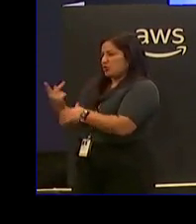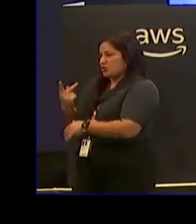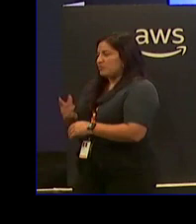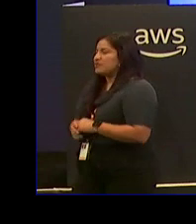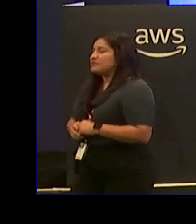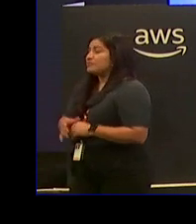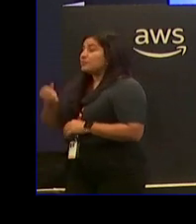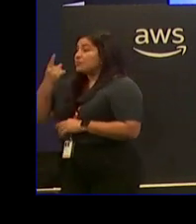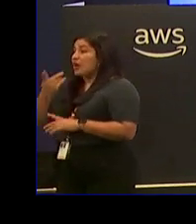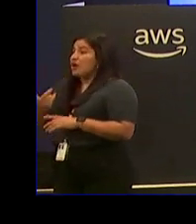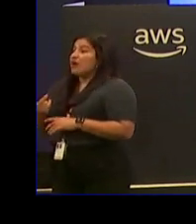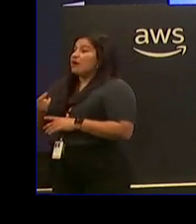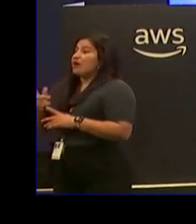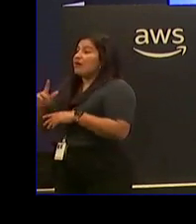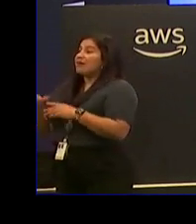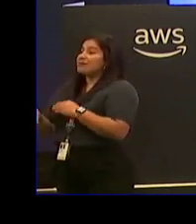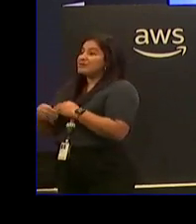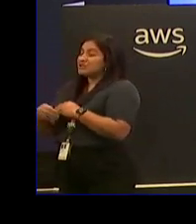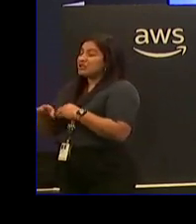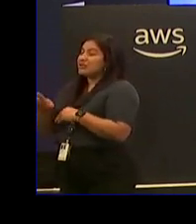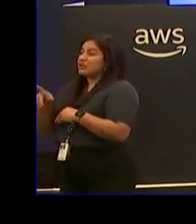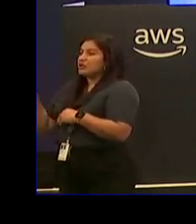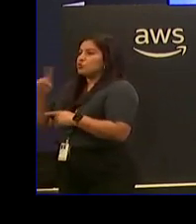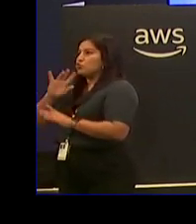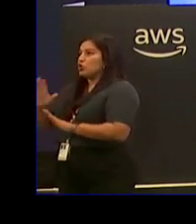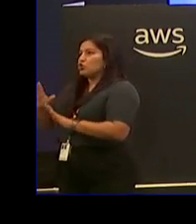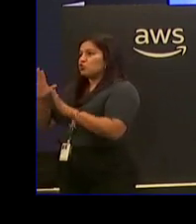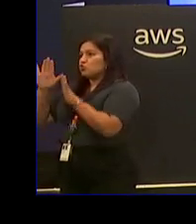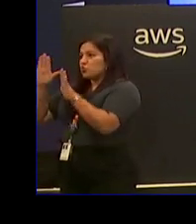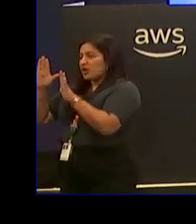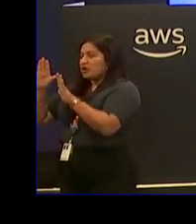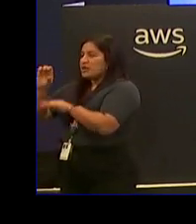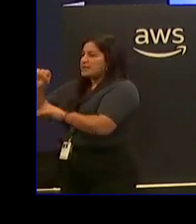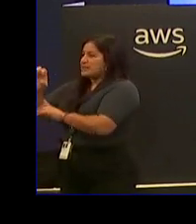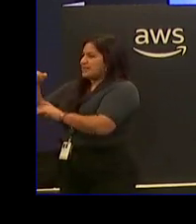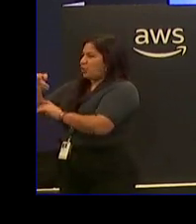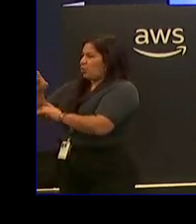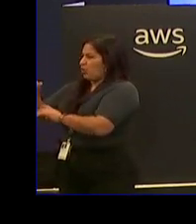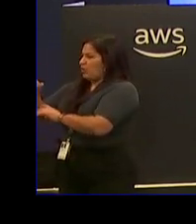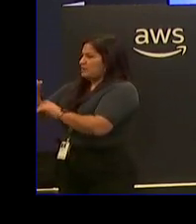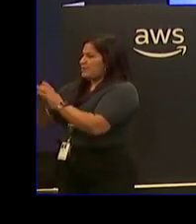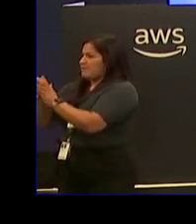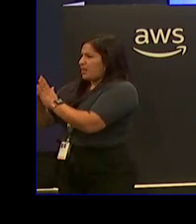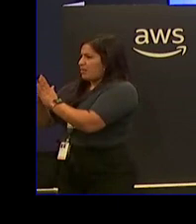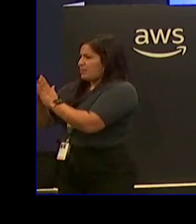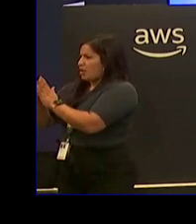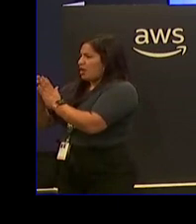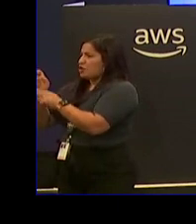On top of that, he was an excellent Seagull developer, and he used voice assisted technology